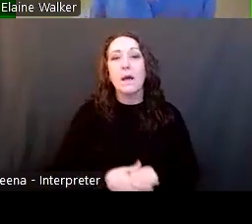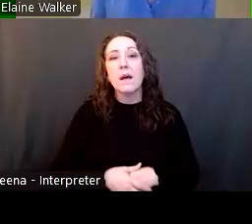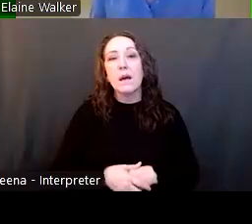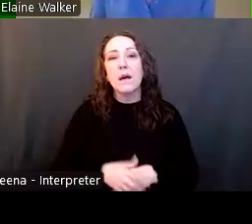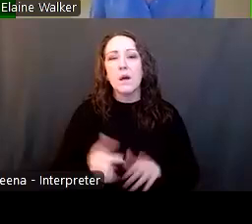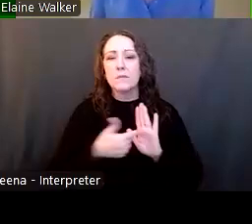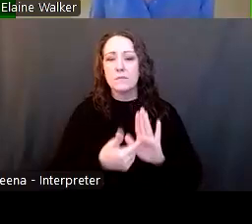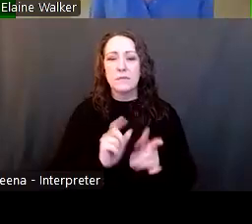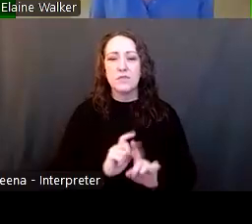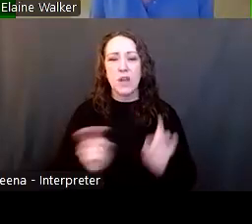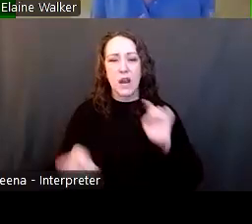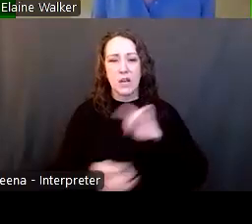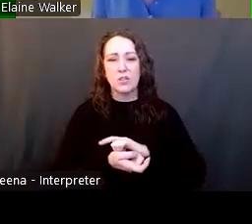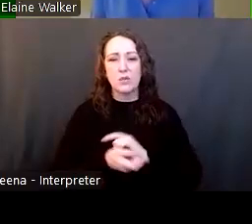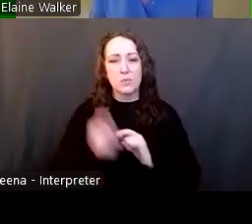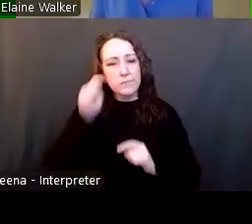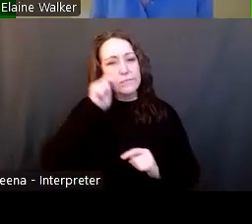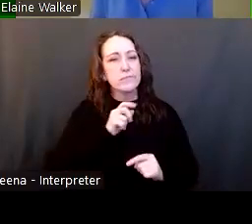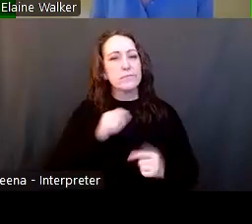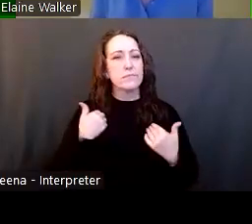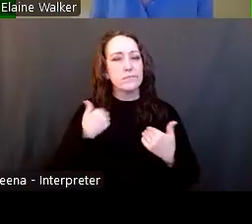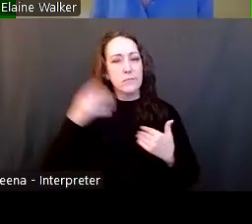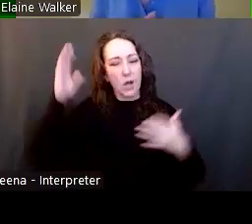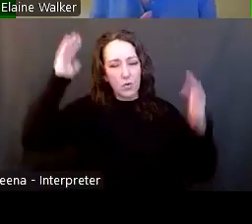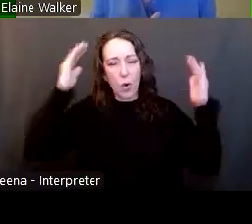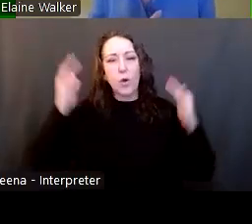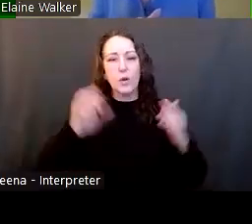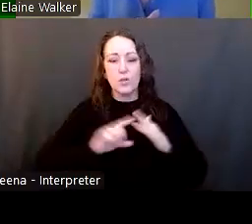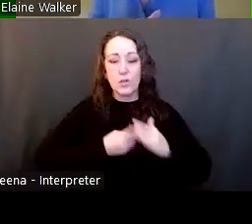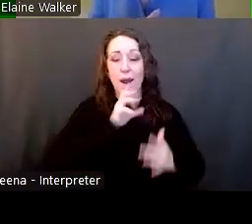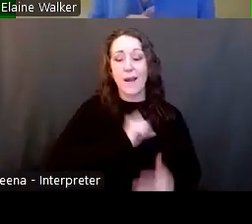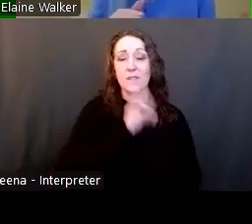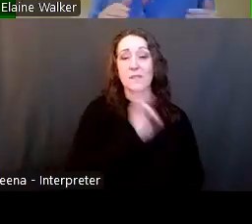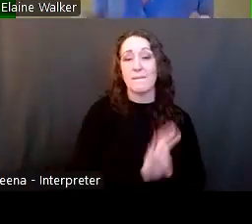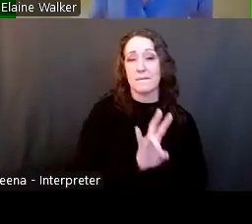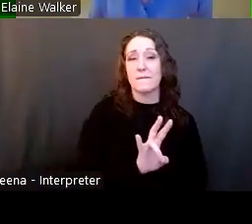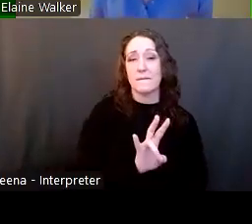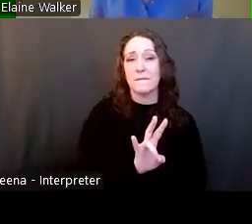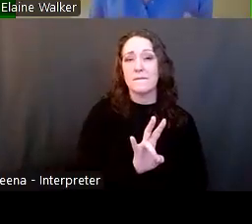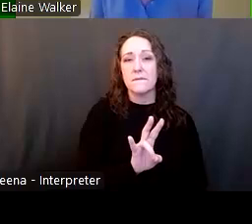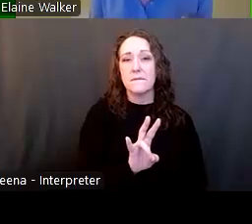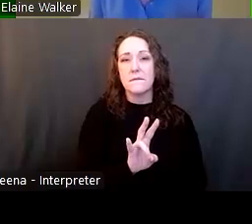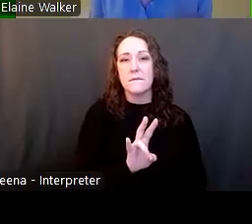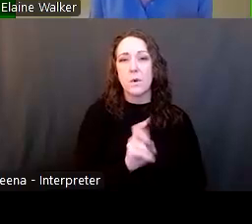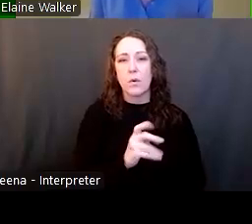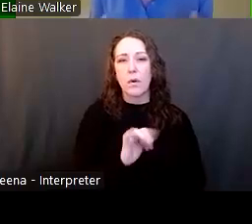adolescent young adulthood uh actually starting at age seven in cortical uh gray matter volume